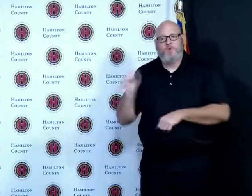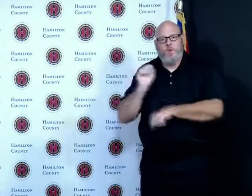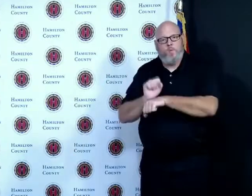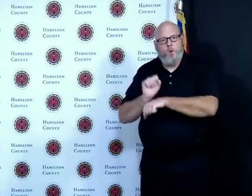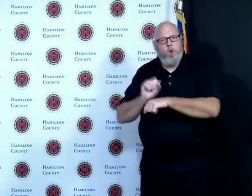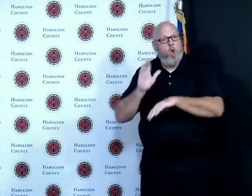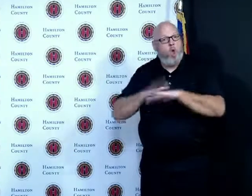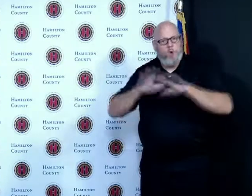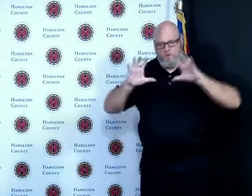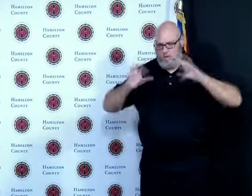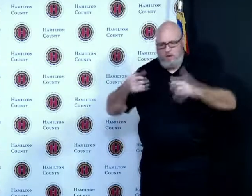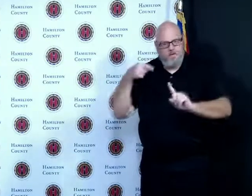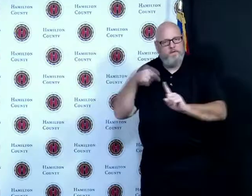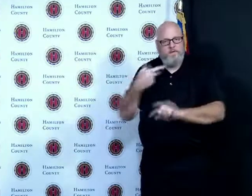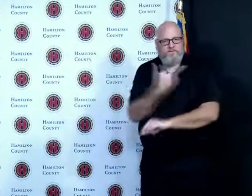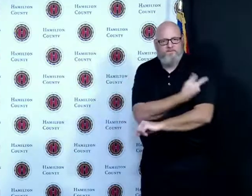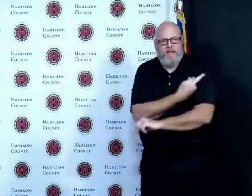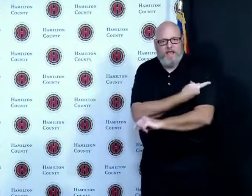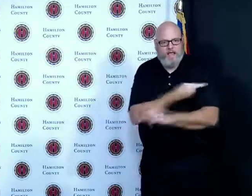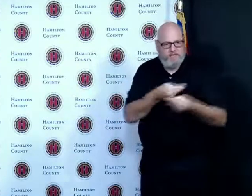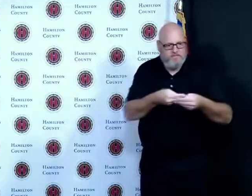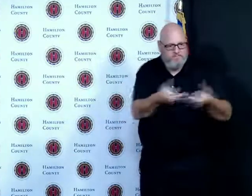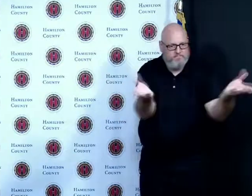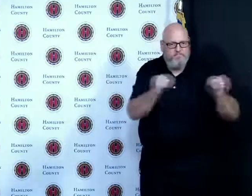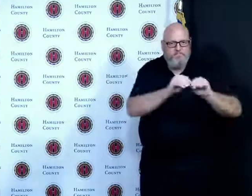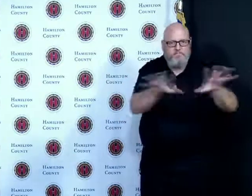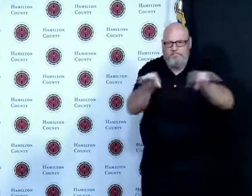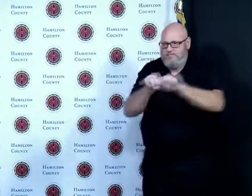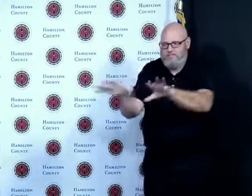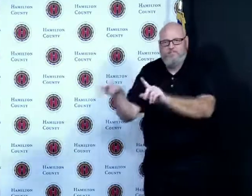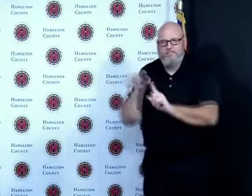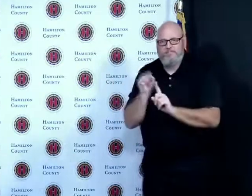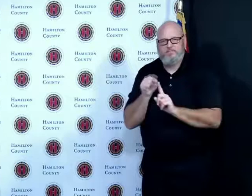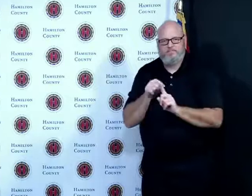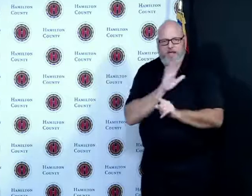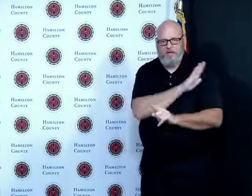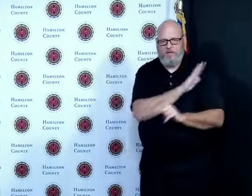a bit of work with hard to reach communities hard to reach people in our community to make